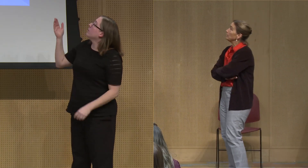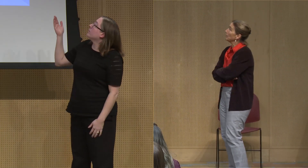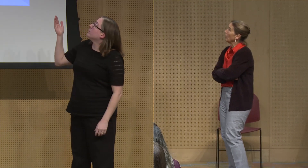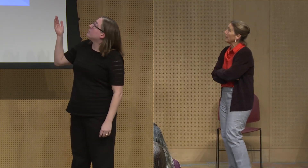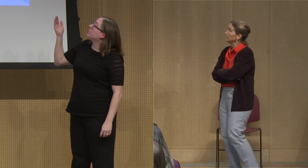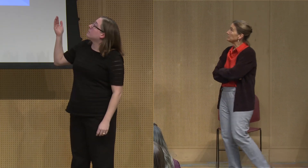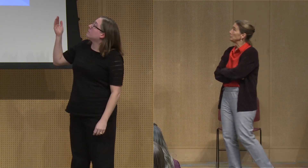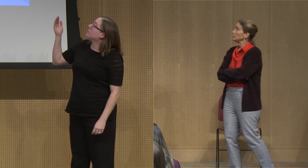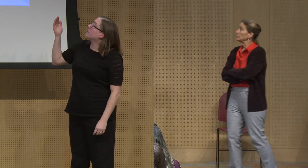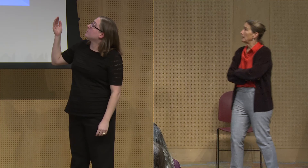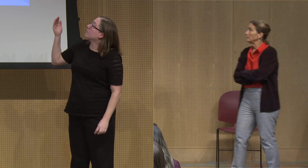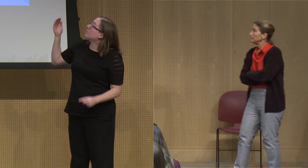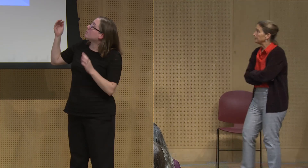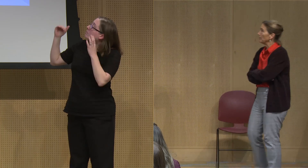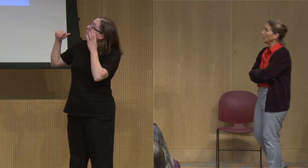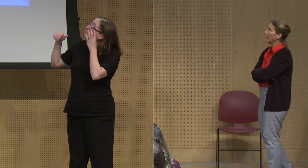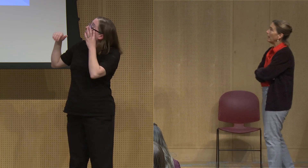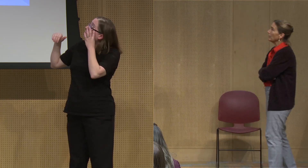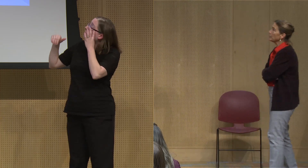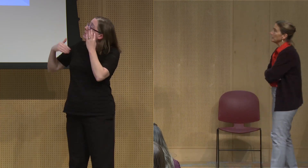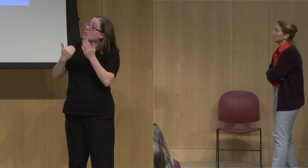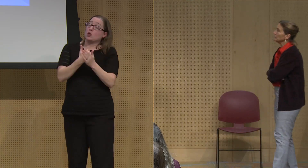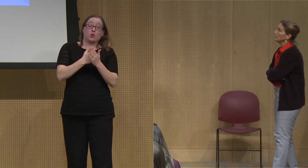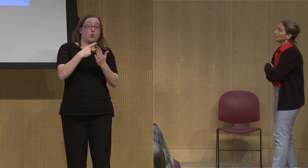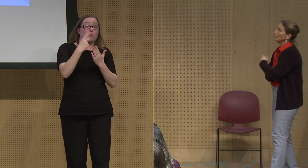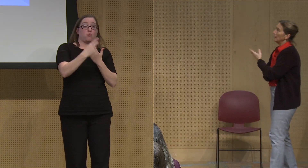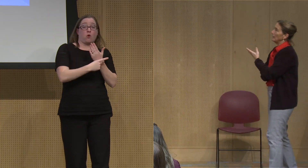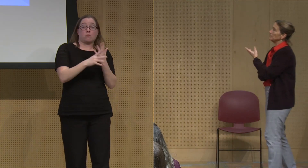TO, UH, PROMOTE HEALTH SUCH AS REDUCING